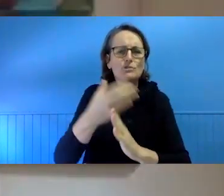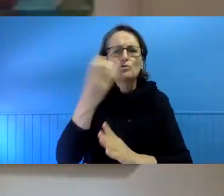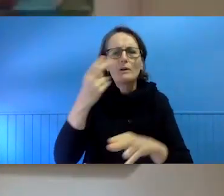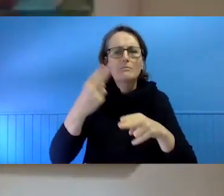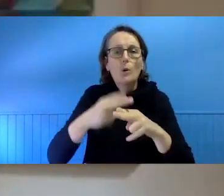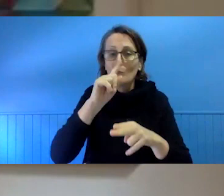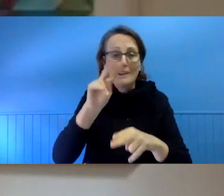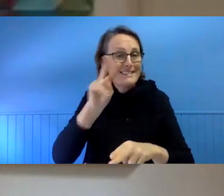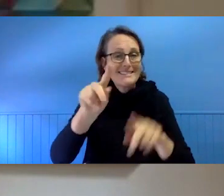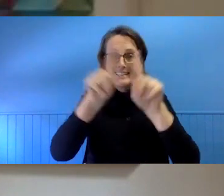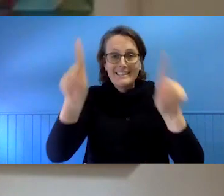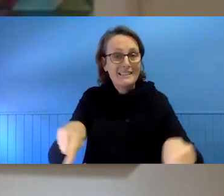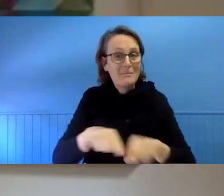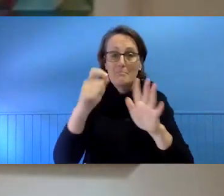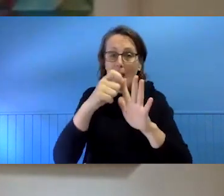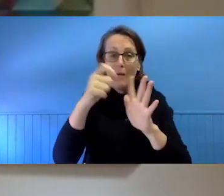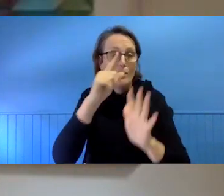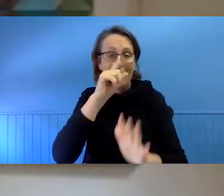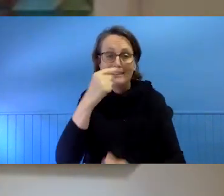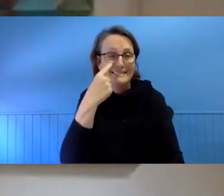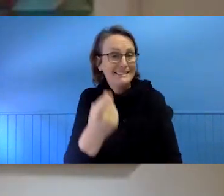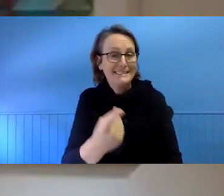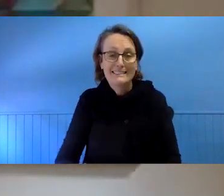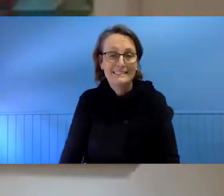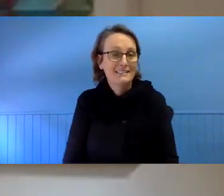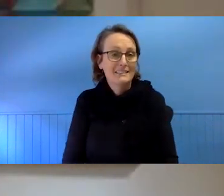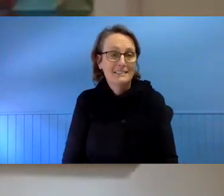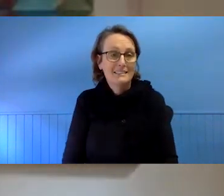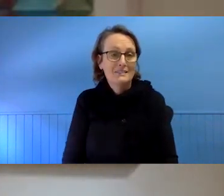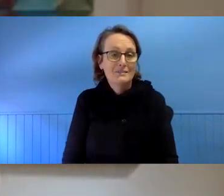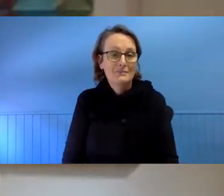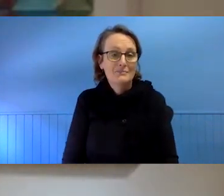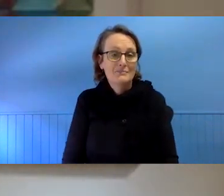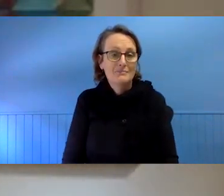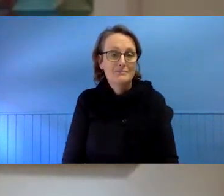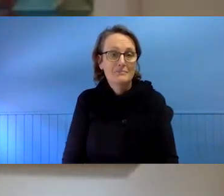We can't see your slides up on screen. I know they're excellent.